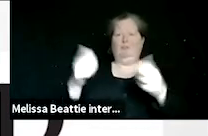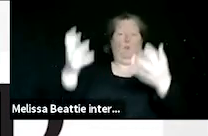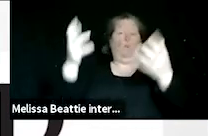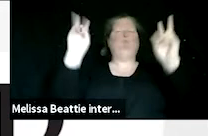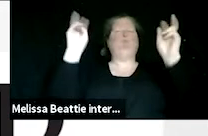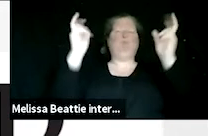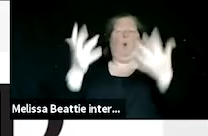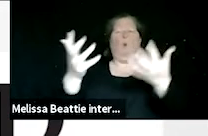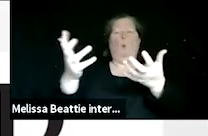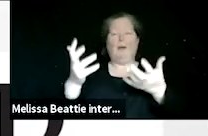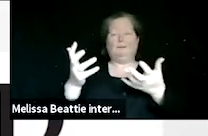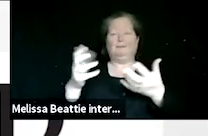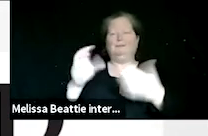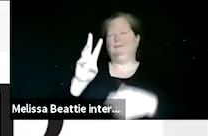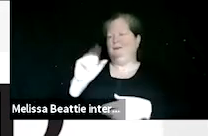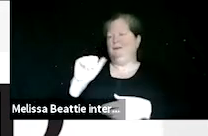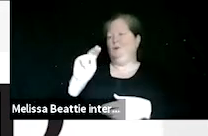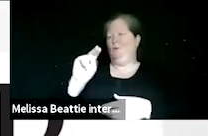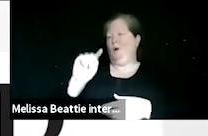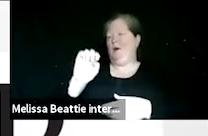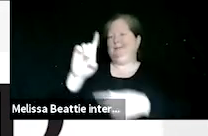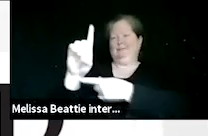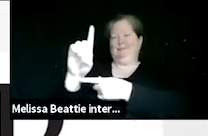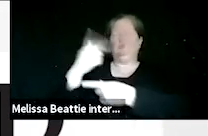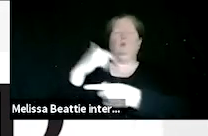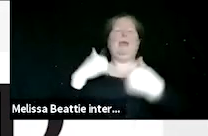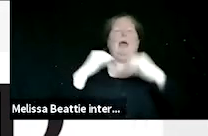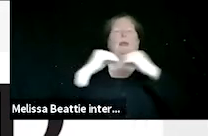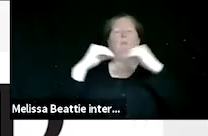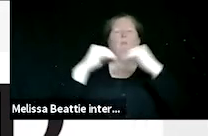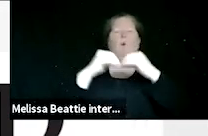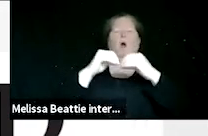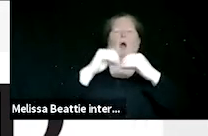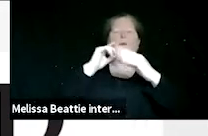And again, we got more traffic to the fishbowl, but this is generally an awareness thing is